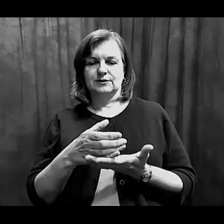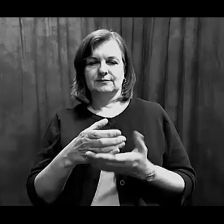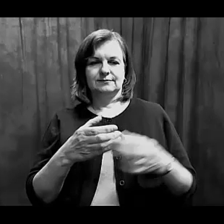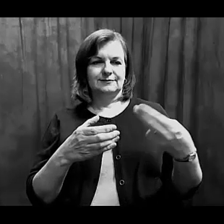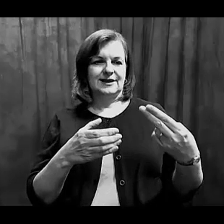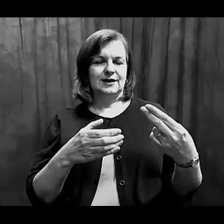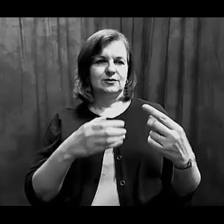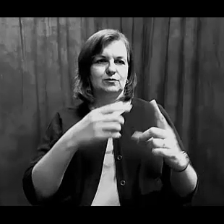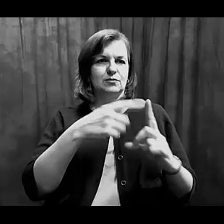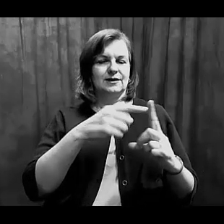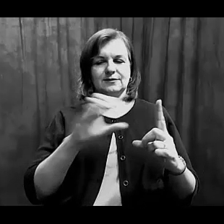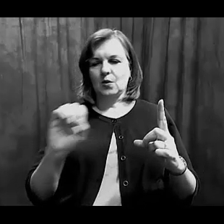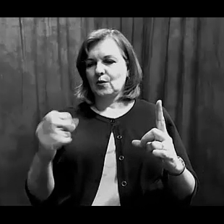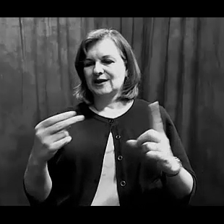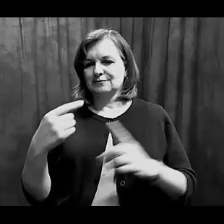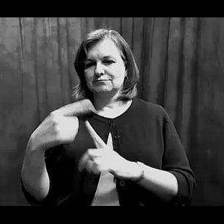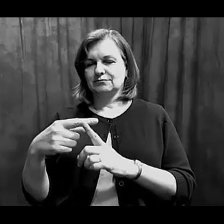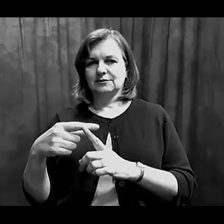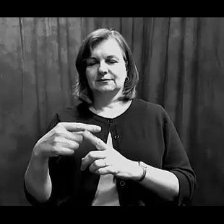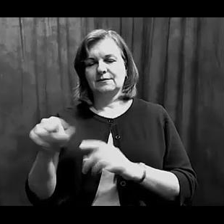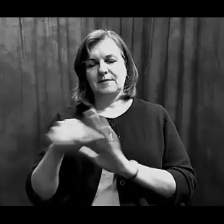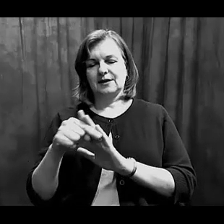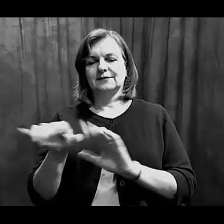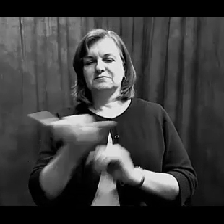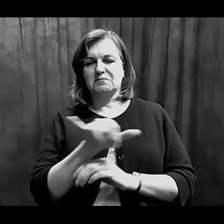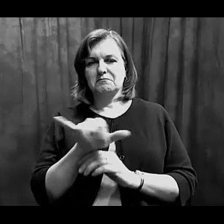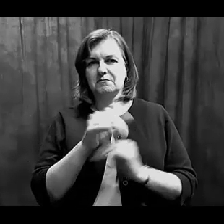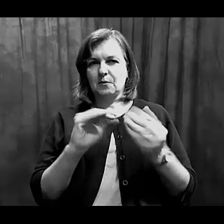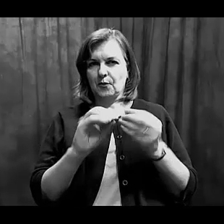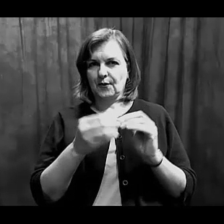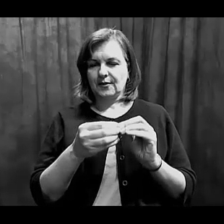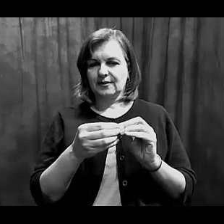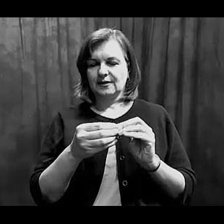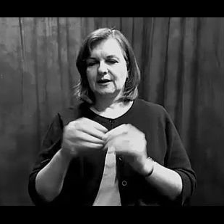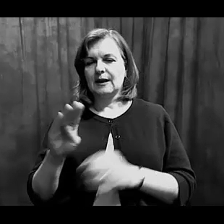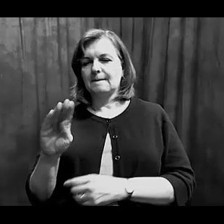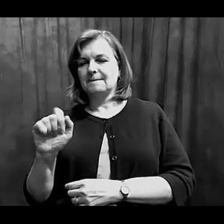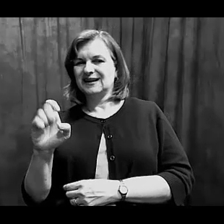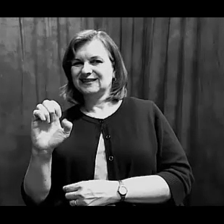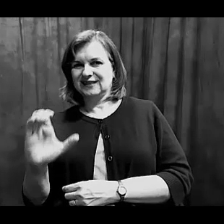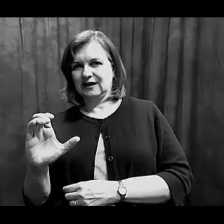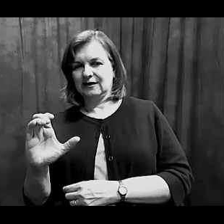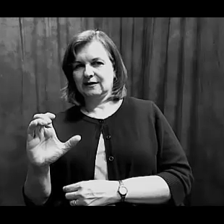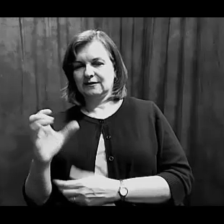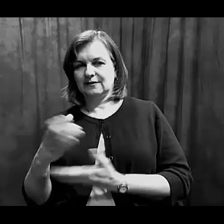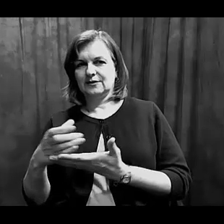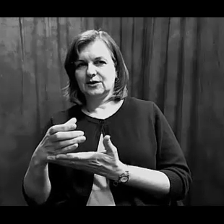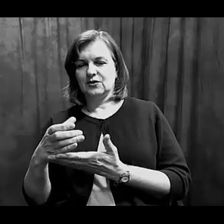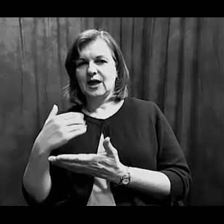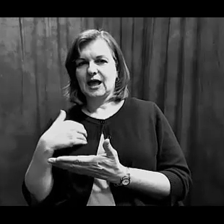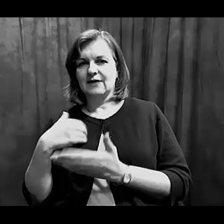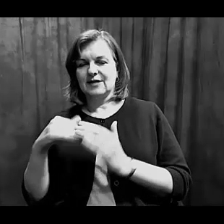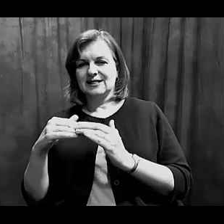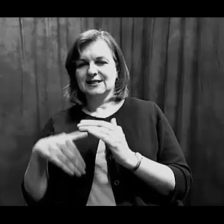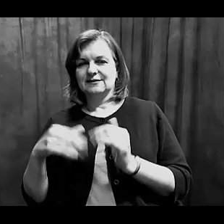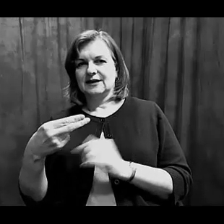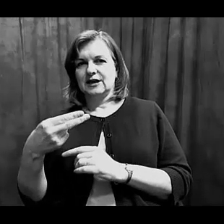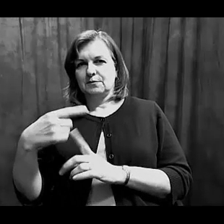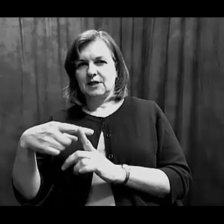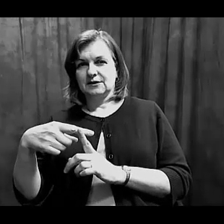in a neutral solution - they would be one for one in a basic solution you have